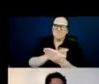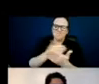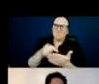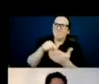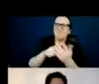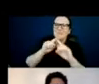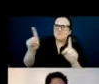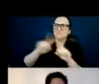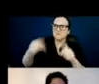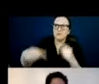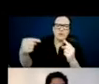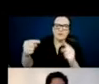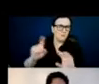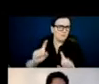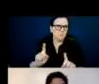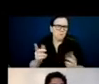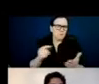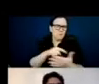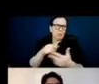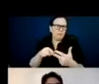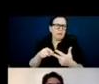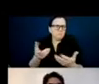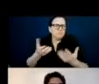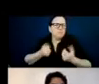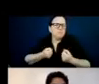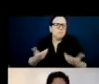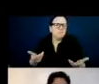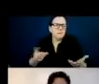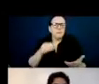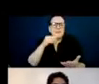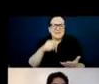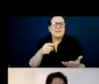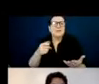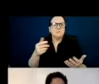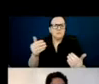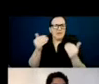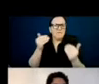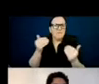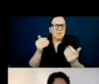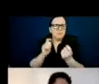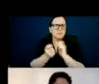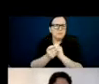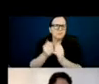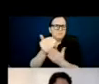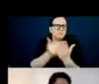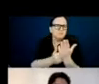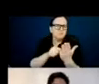That have made these reforms informed really but the standards of the committee on the Rights of